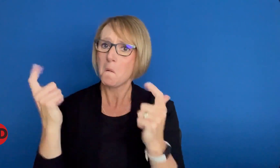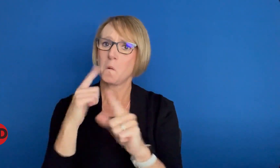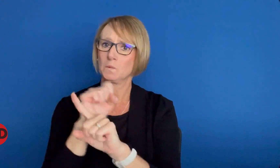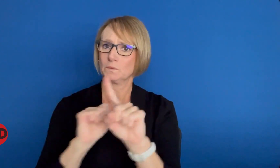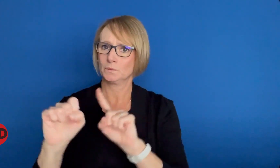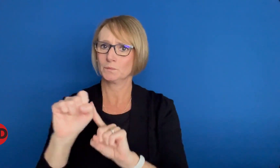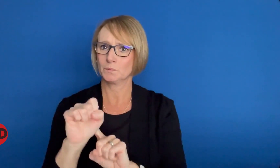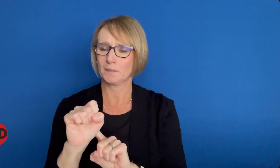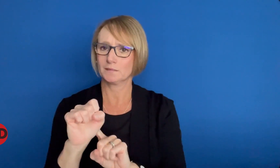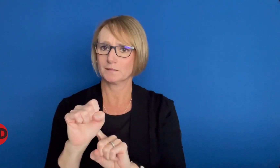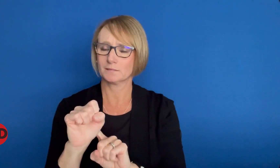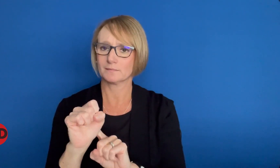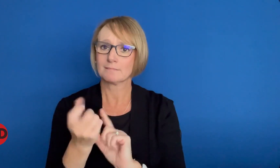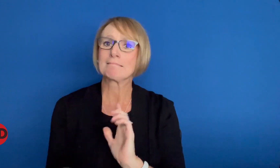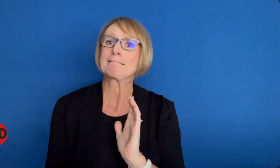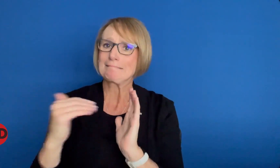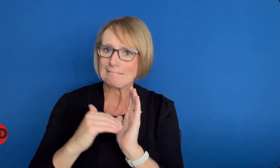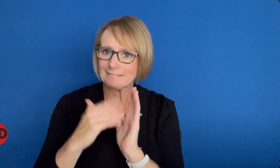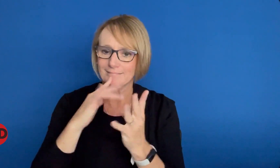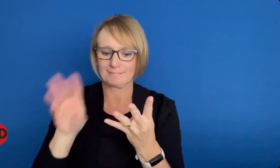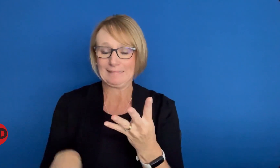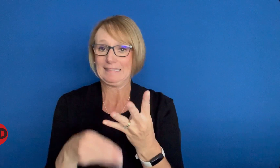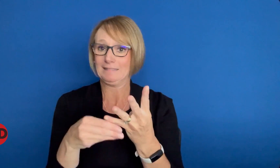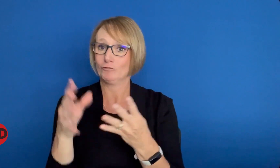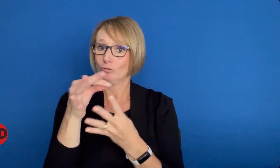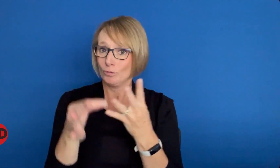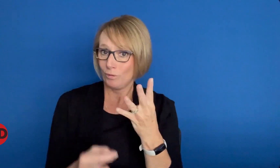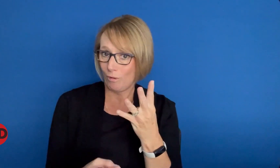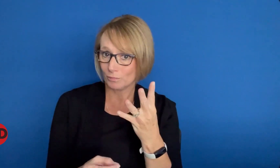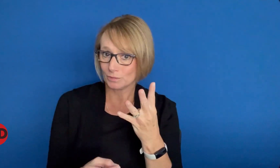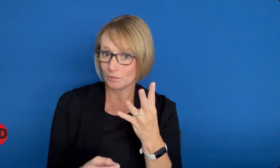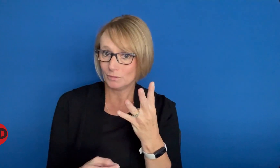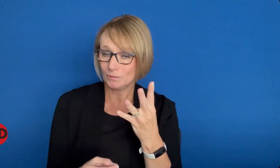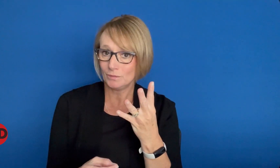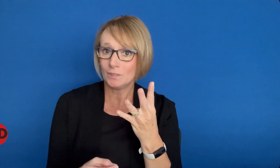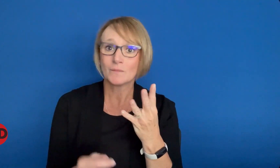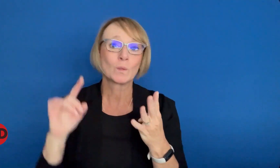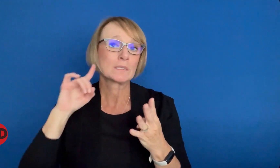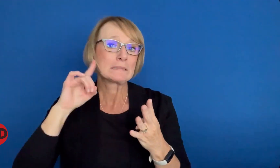have the choice and they decide what type of interpreting